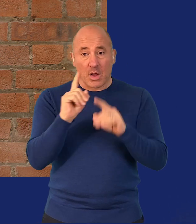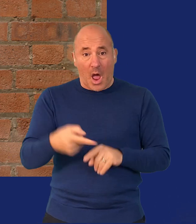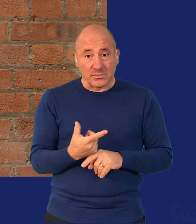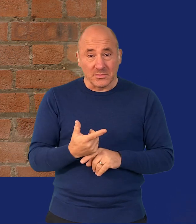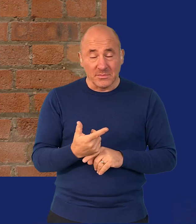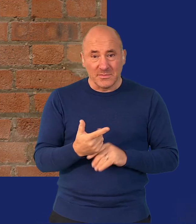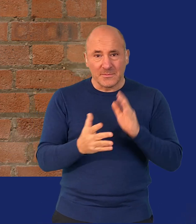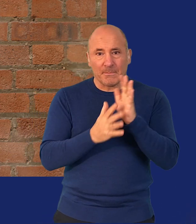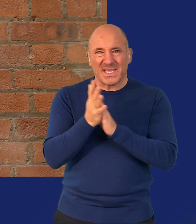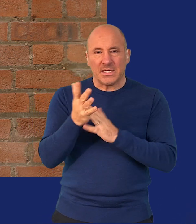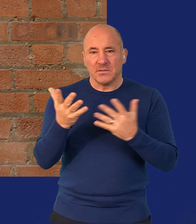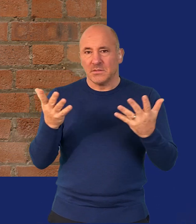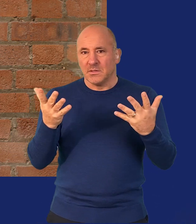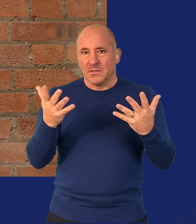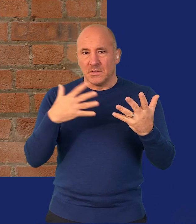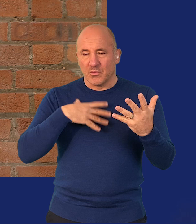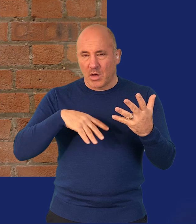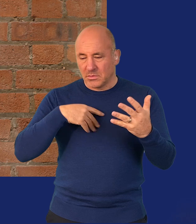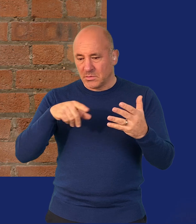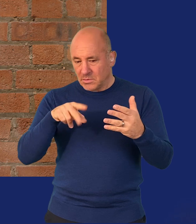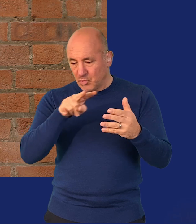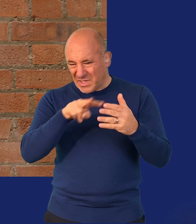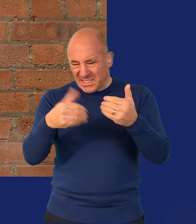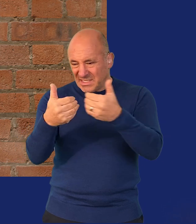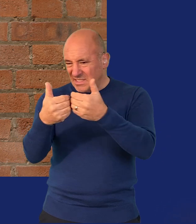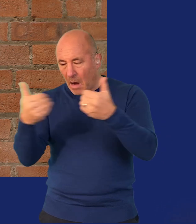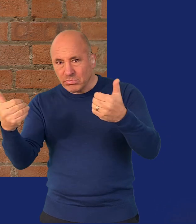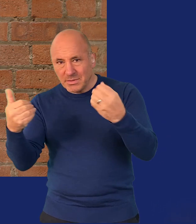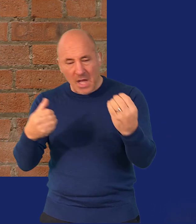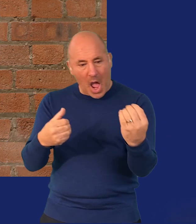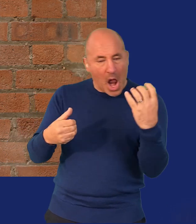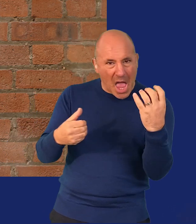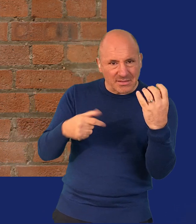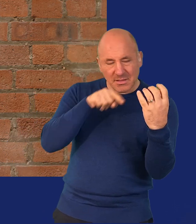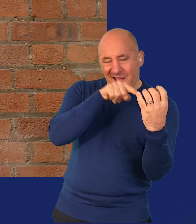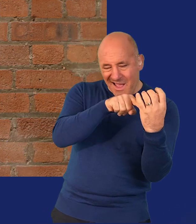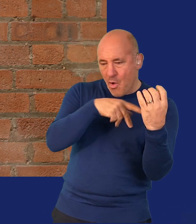so you can't actually read it, as a separate thing, it's so badly designed.